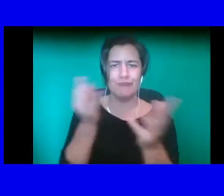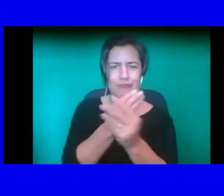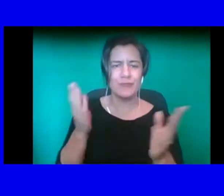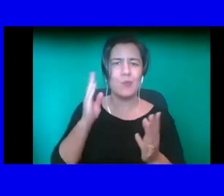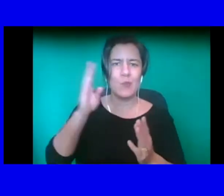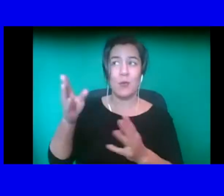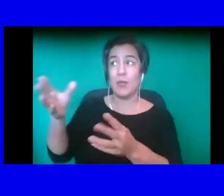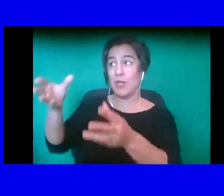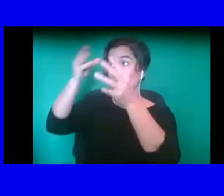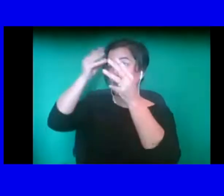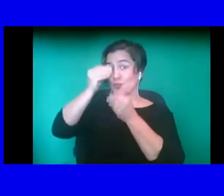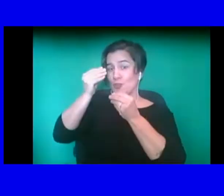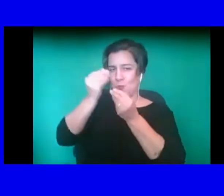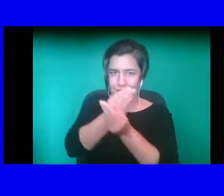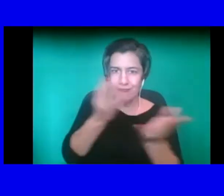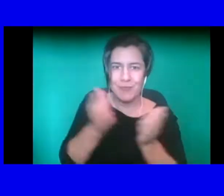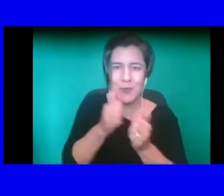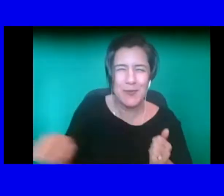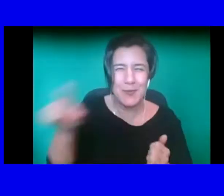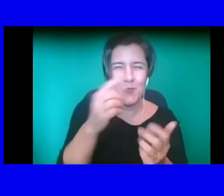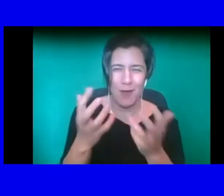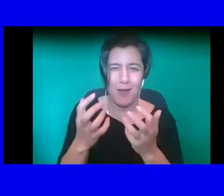we will be happy to share them with you, and we will try to address the questions,